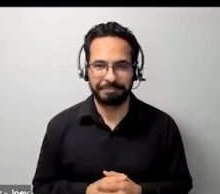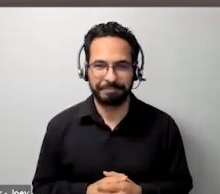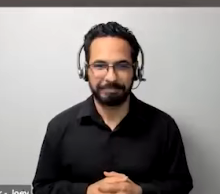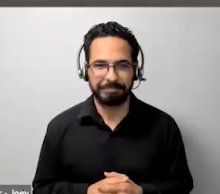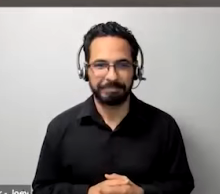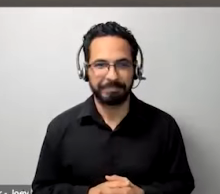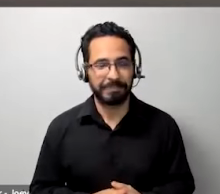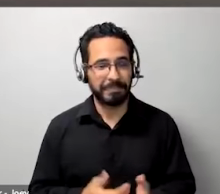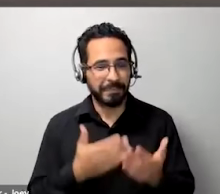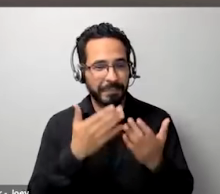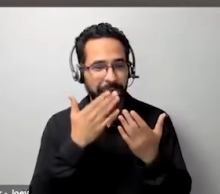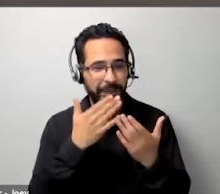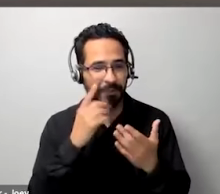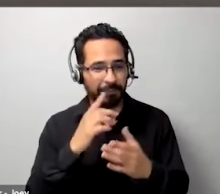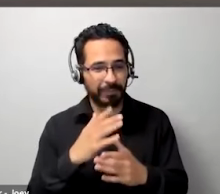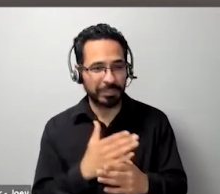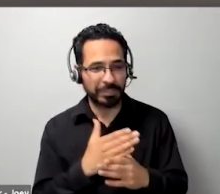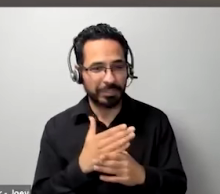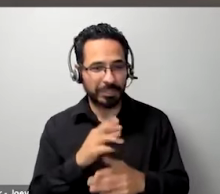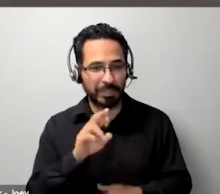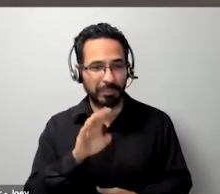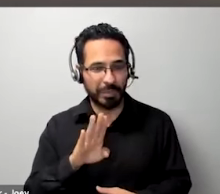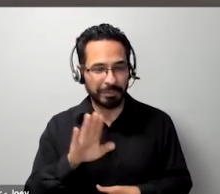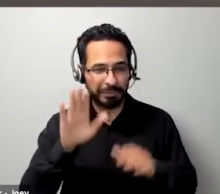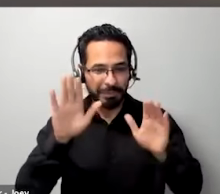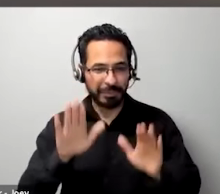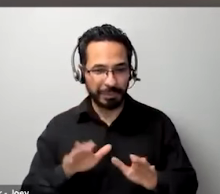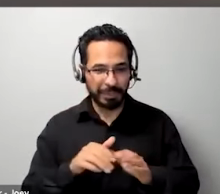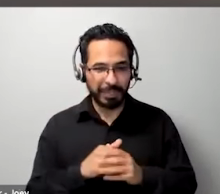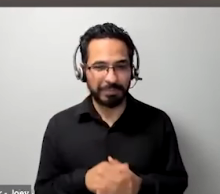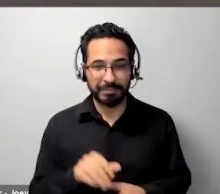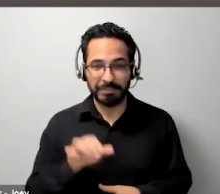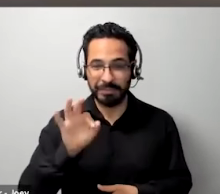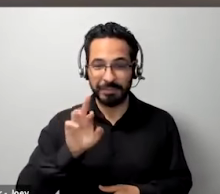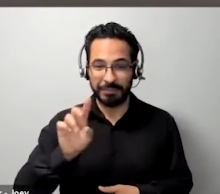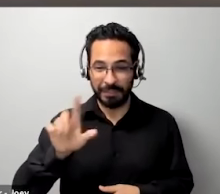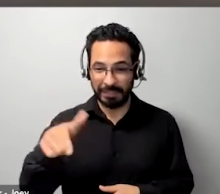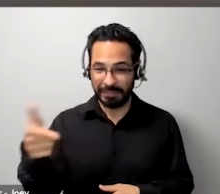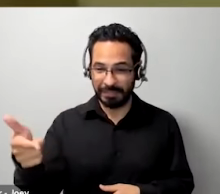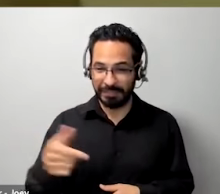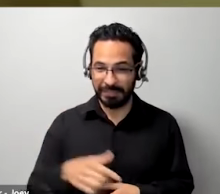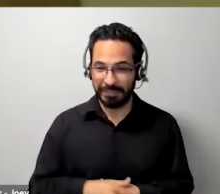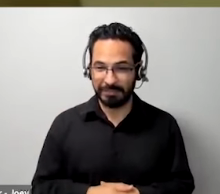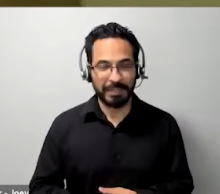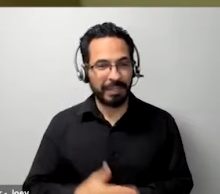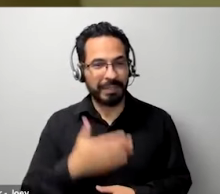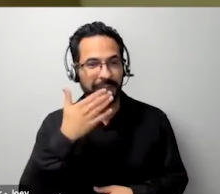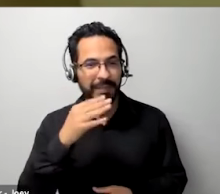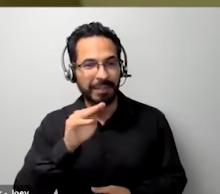Thank you for sharing that, Rob. That was great. Fred, do you wanna go next? Thanks, Meena.